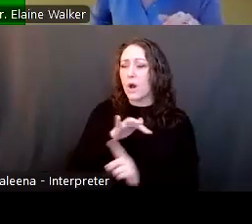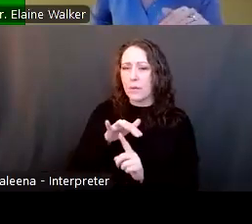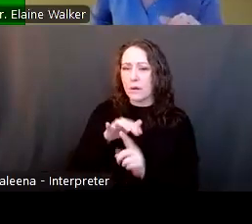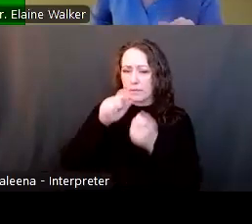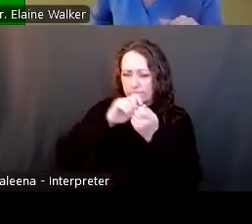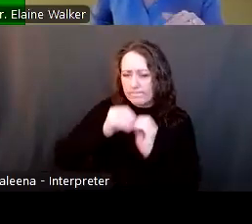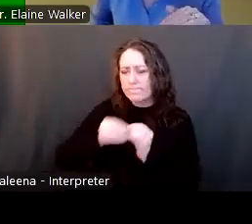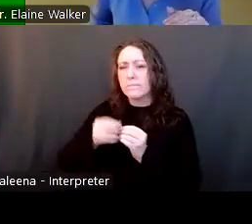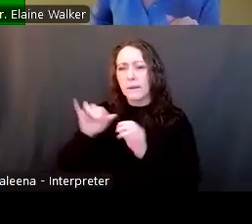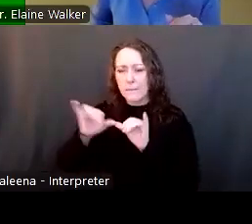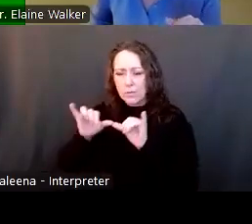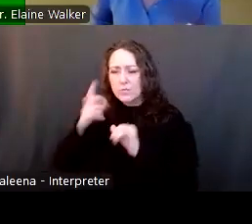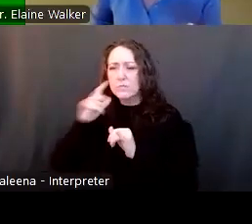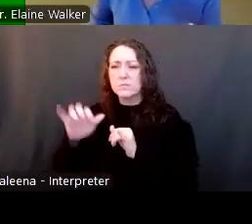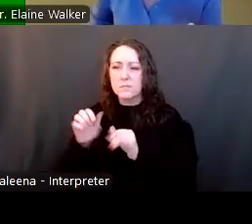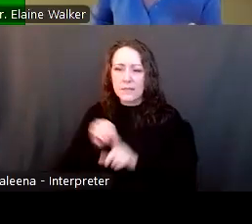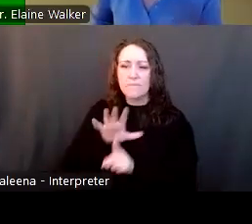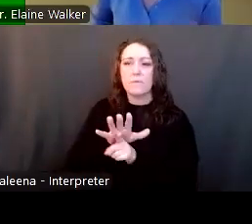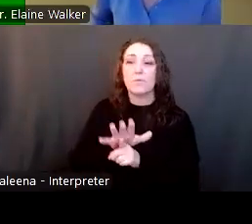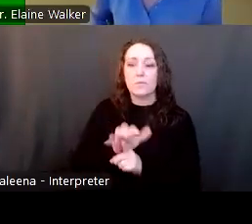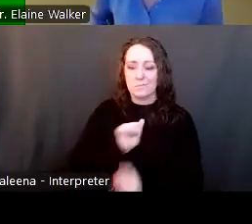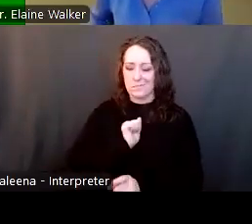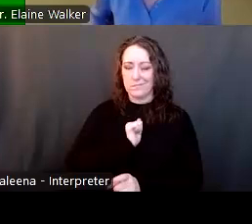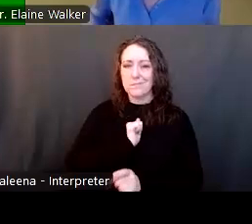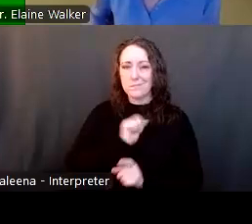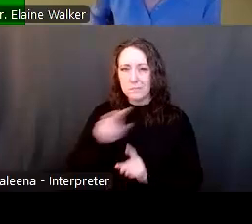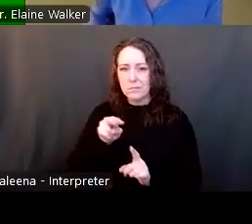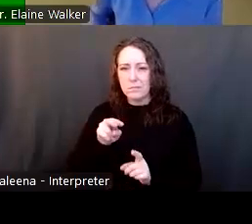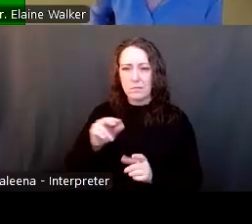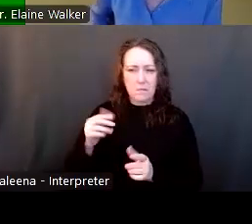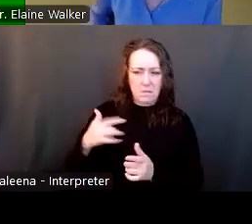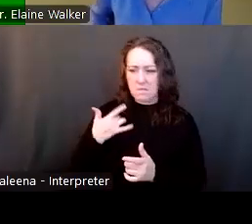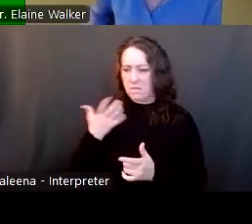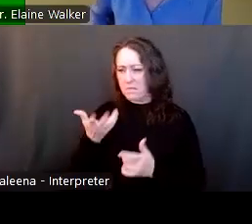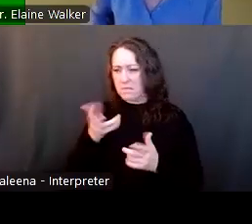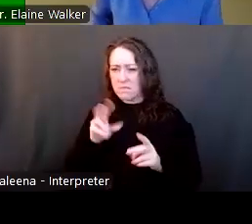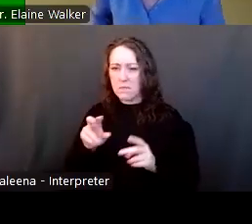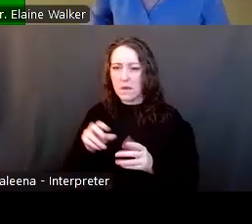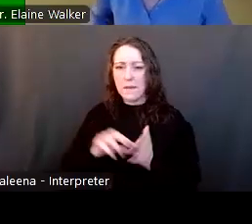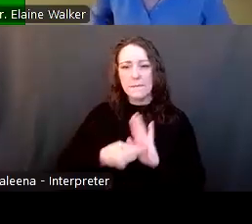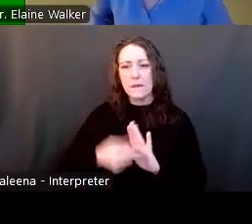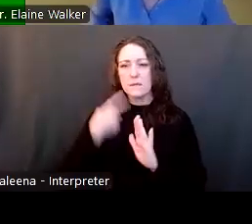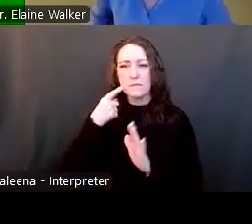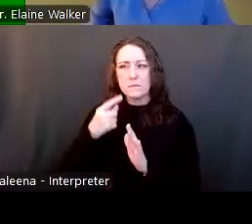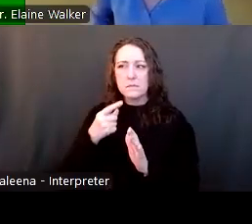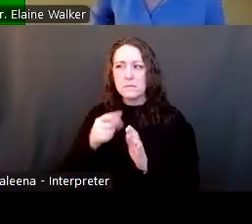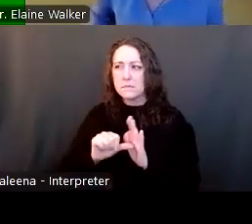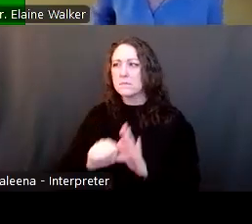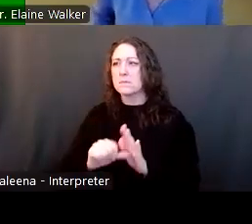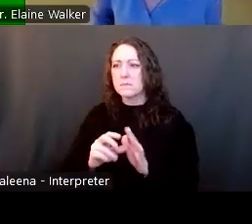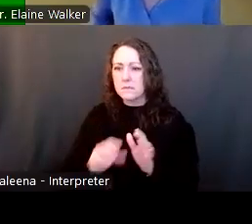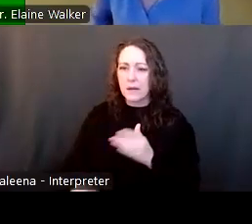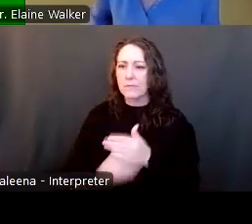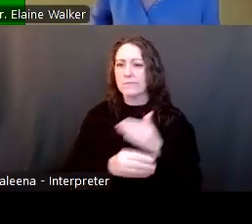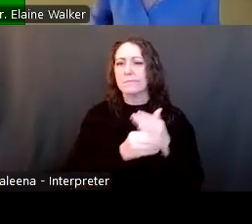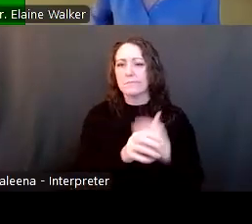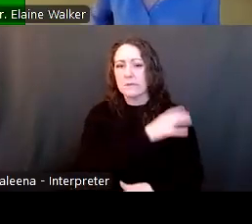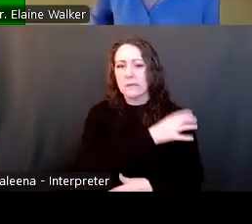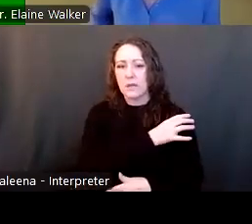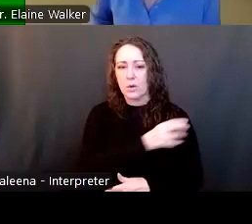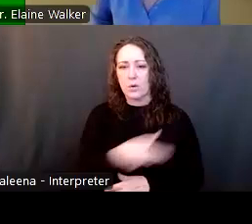influence self-perceptions that have implications for contributing to clinical high-risk symptoms